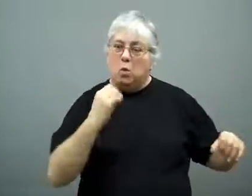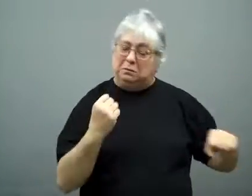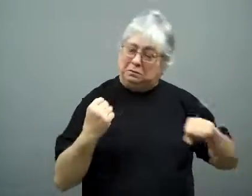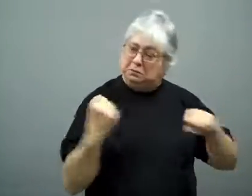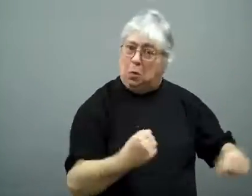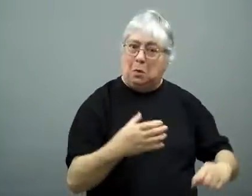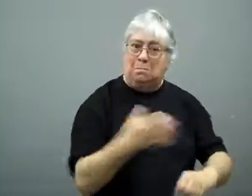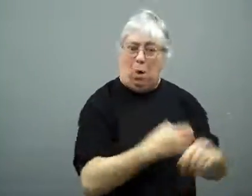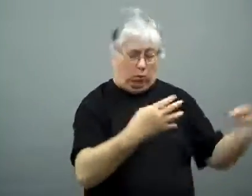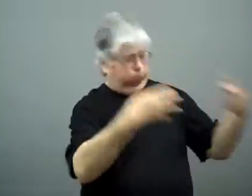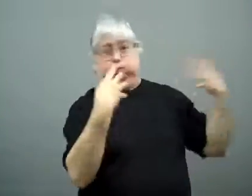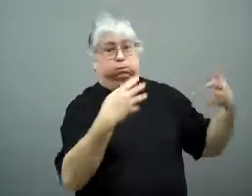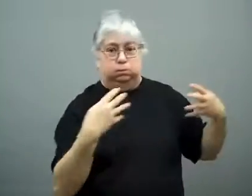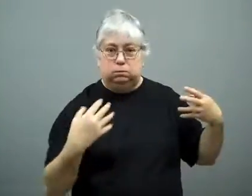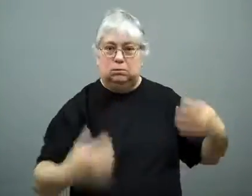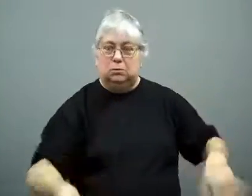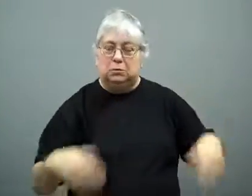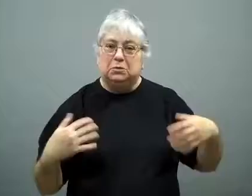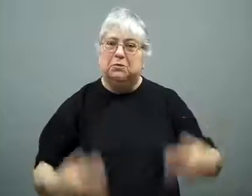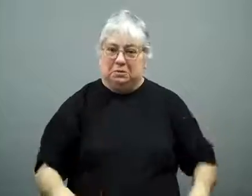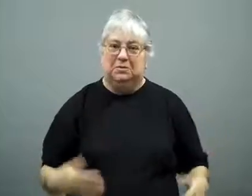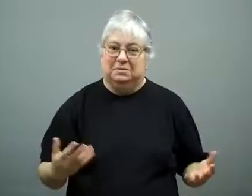It was a powerful concussive force.